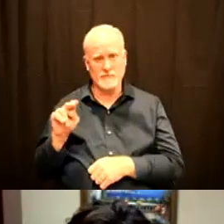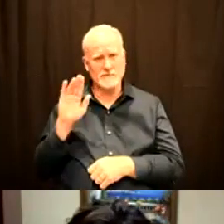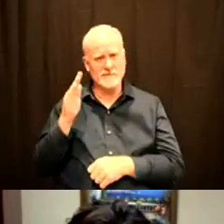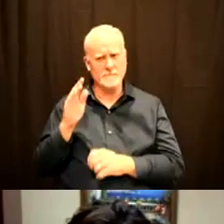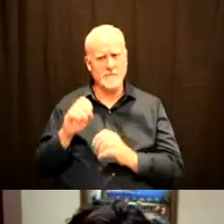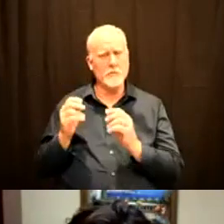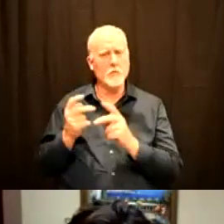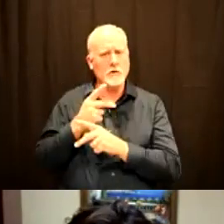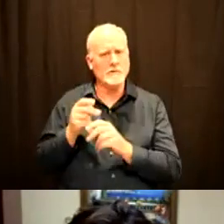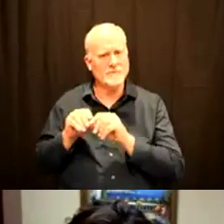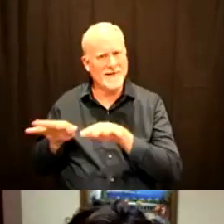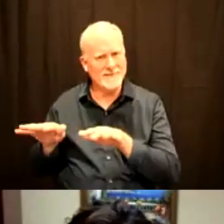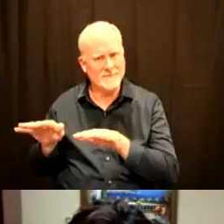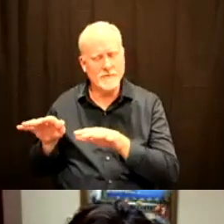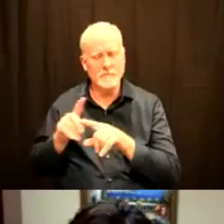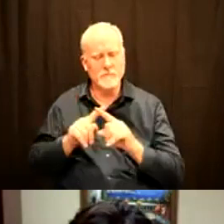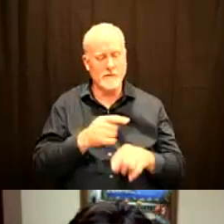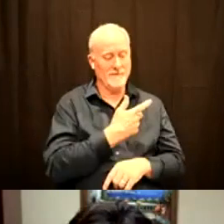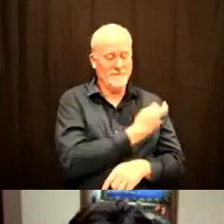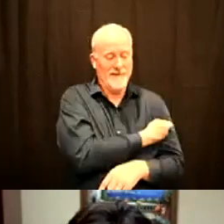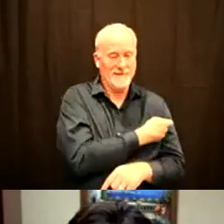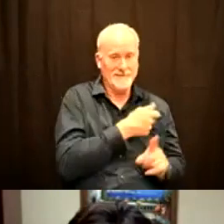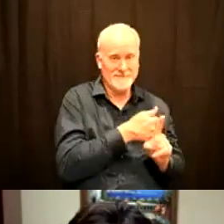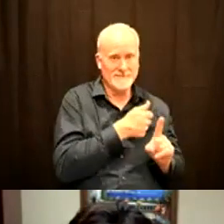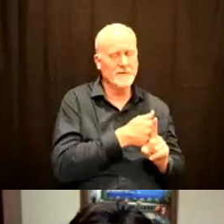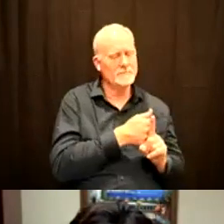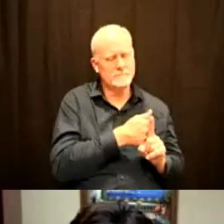but the virus the vaccine as its design is targeted toward the